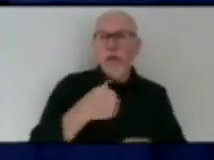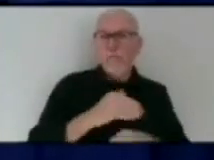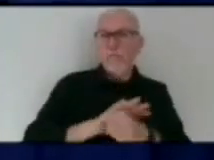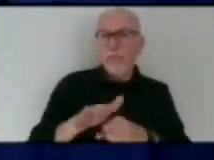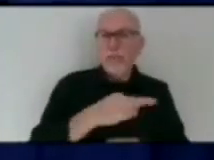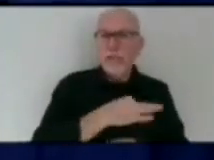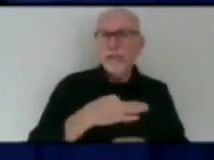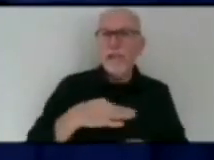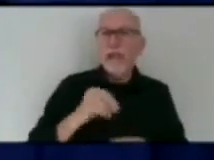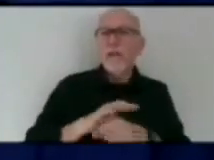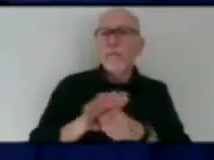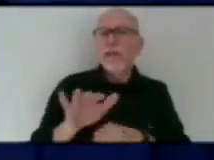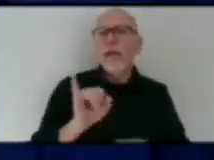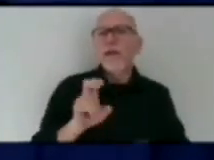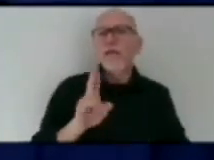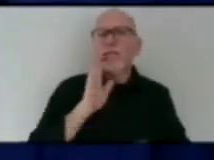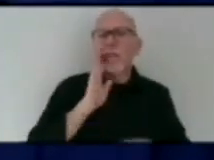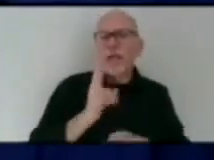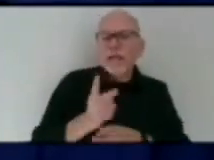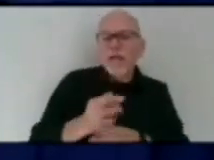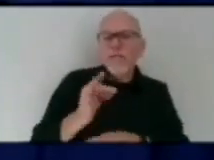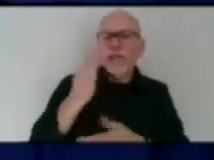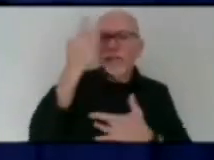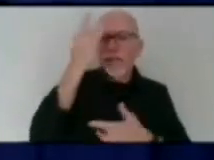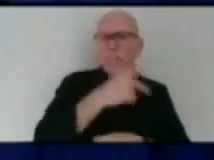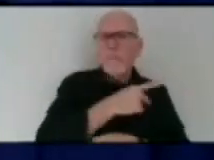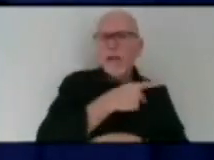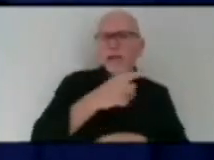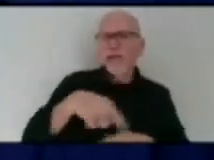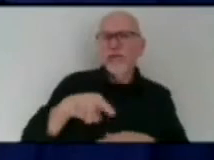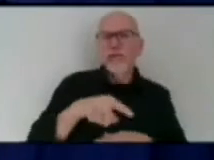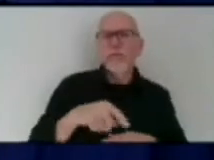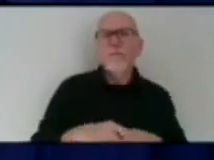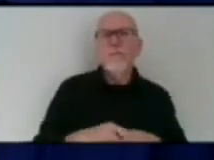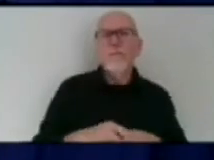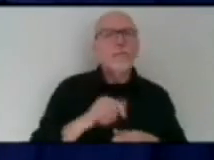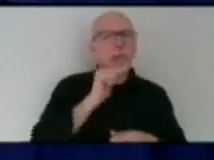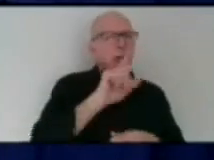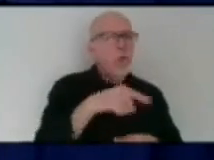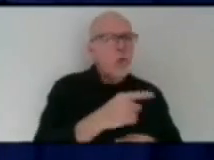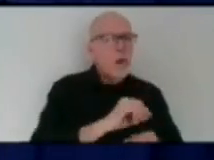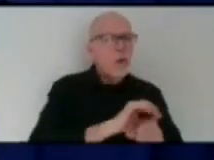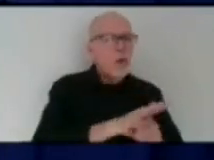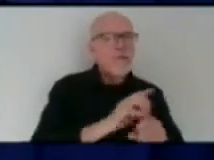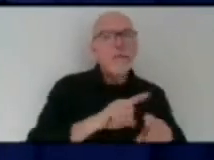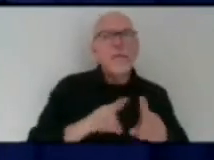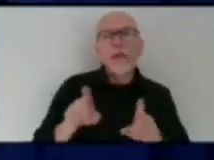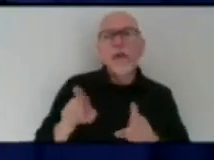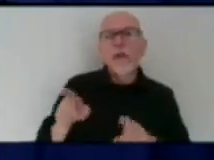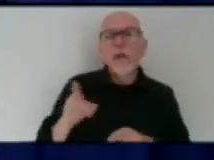to take care of the sick patients that air coming in, and that's not only co vid patients, but that might be the patient with heart disease or as the